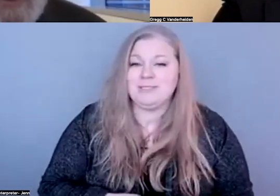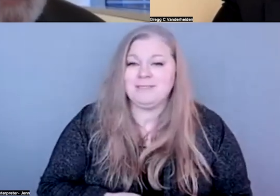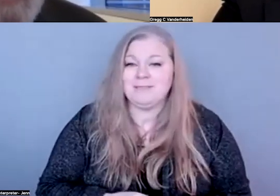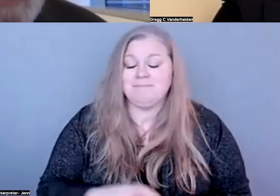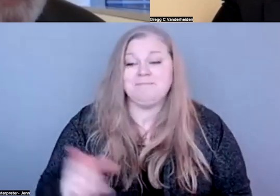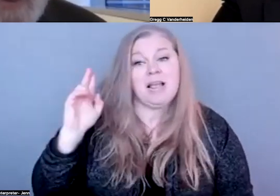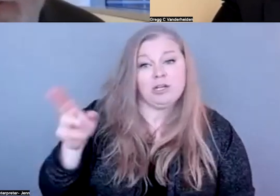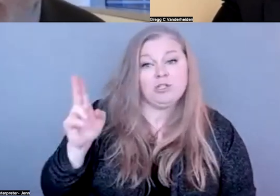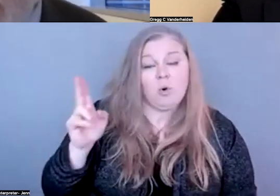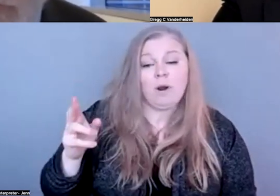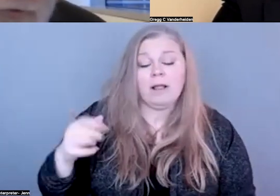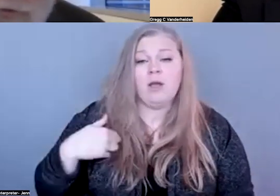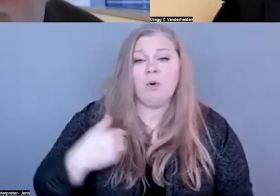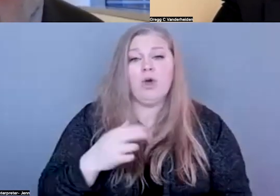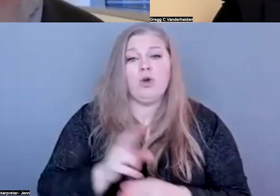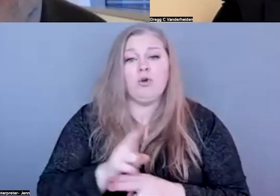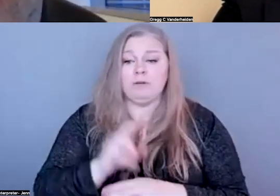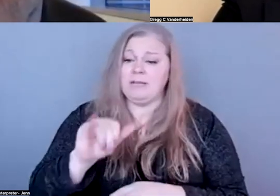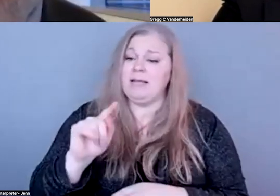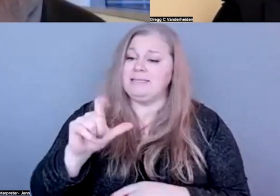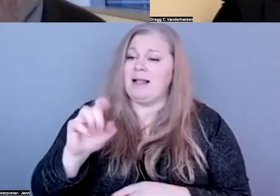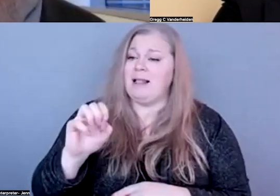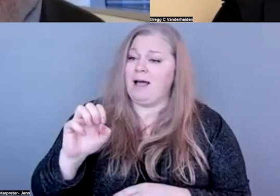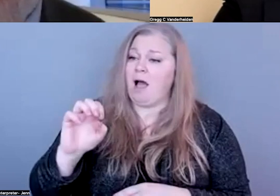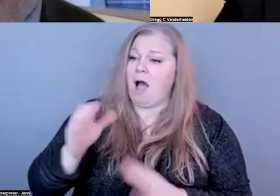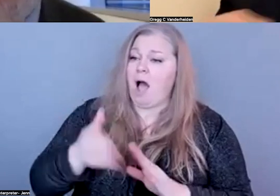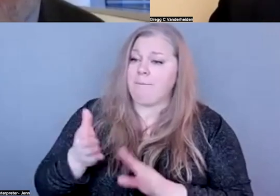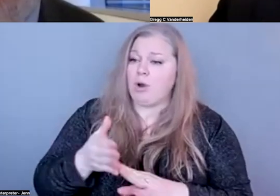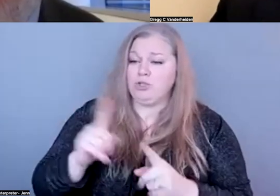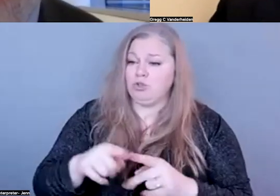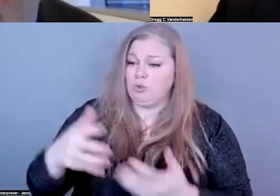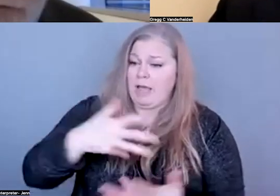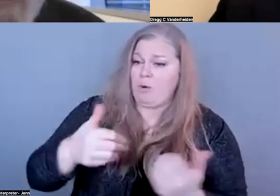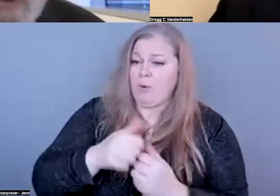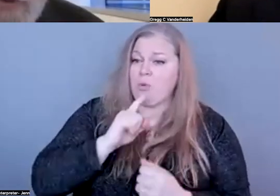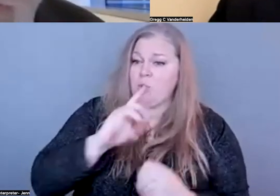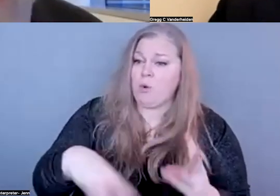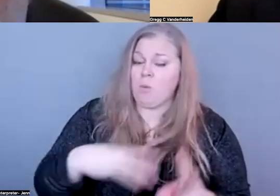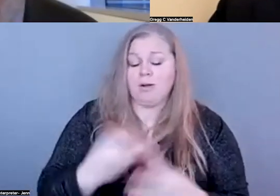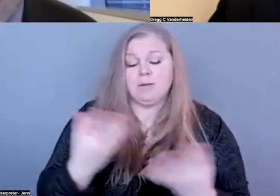way of interacting with the real world and that might still turn out to be part of what happens.